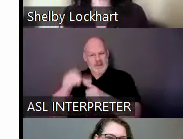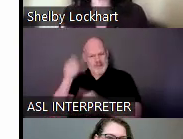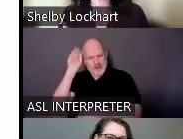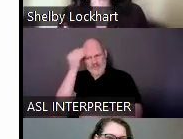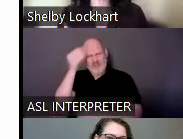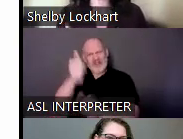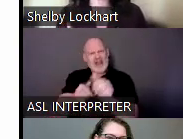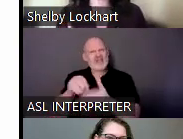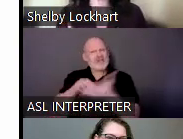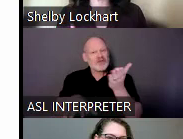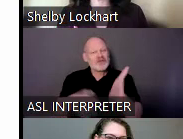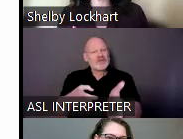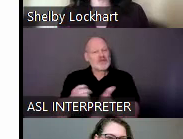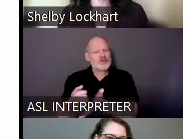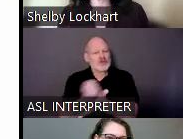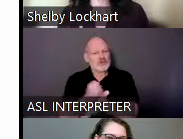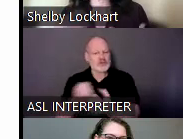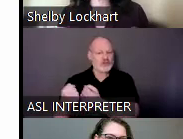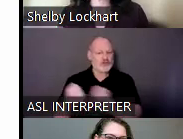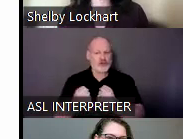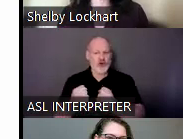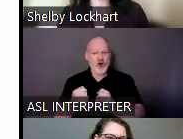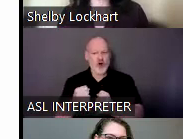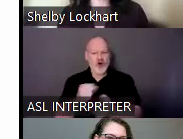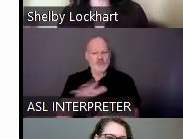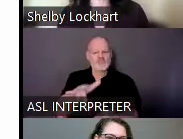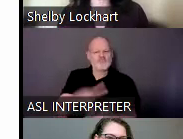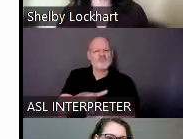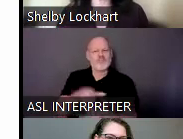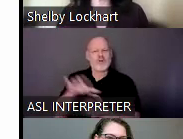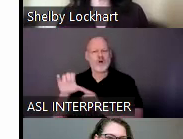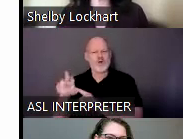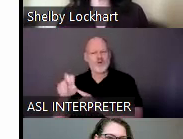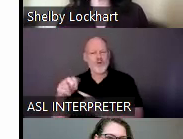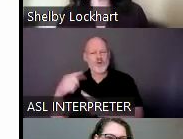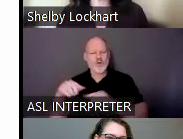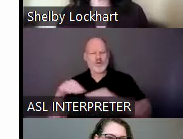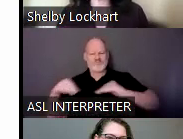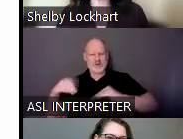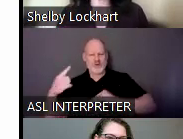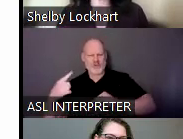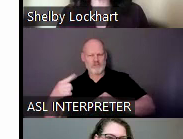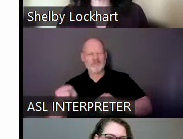and a strong Tier 1 in addition to other supports as needed; but that's really the